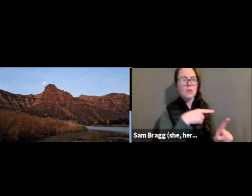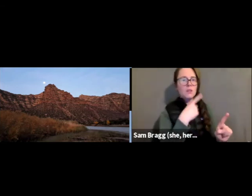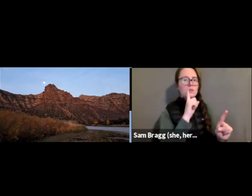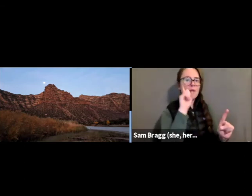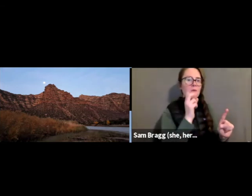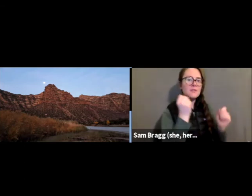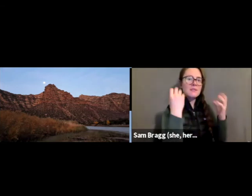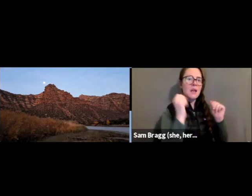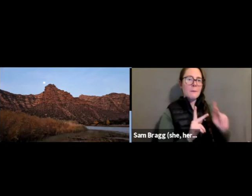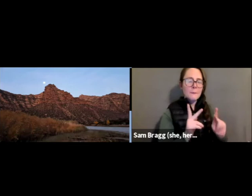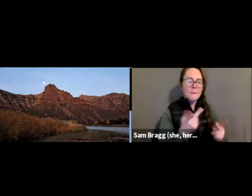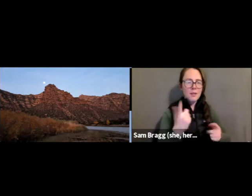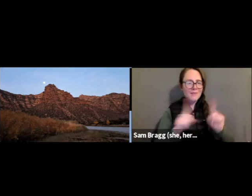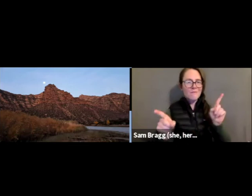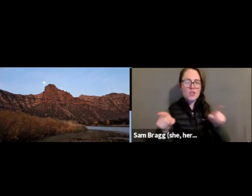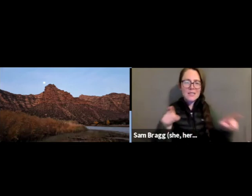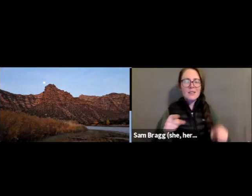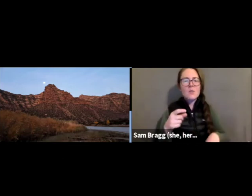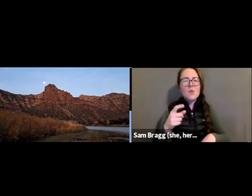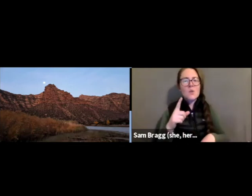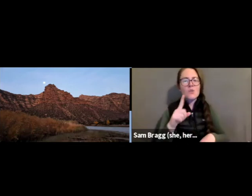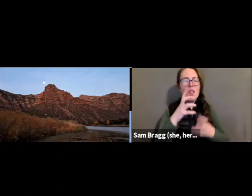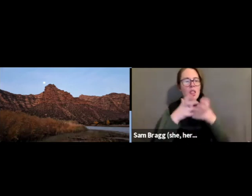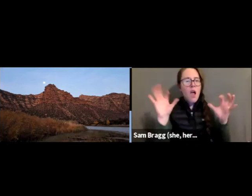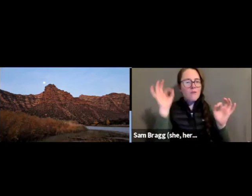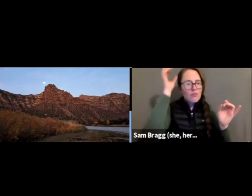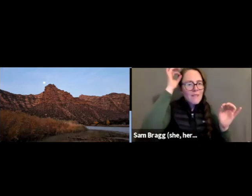i was only a deaf person in a group of hearing people and having to explain my experience